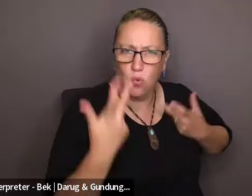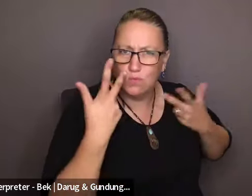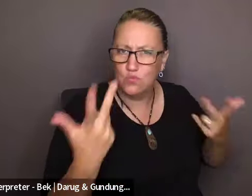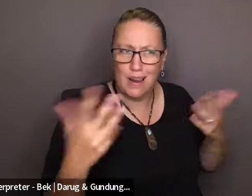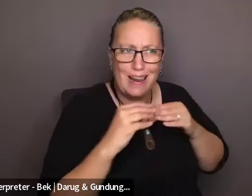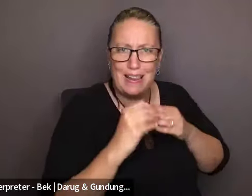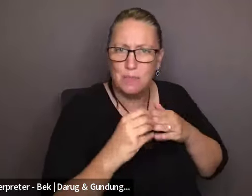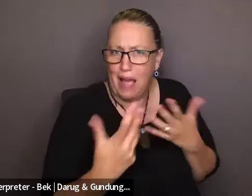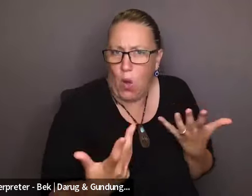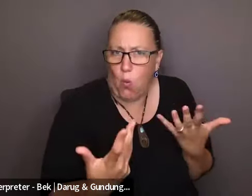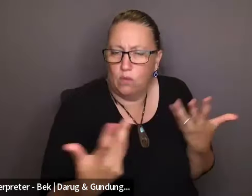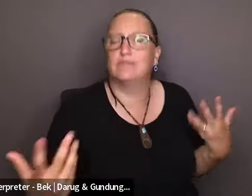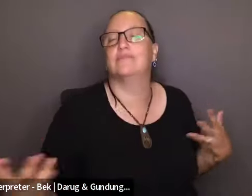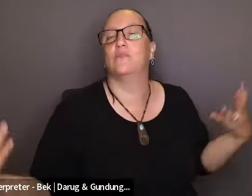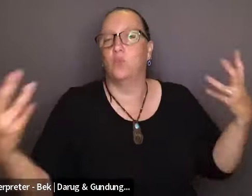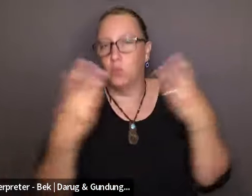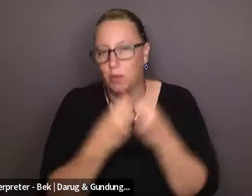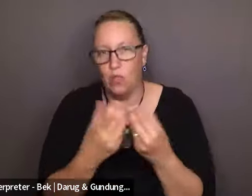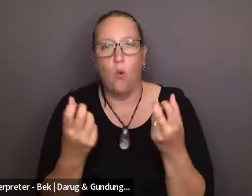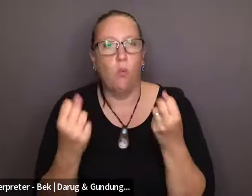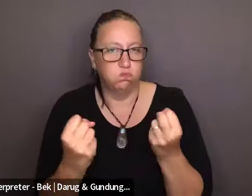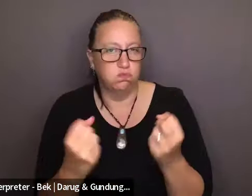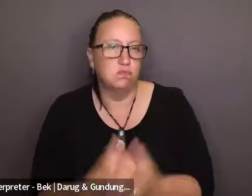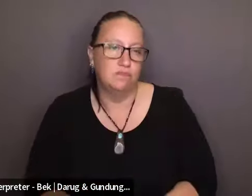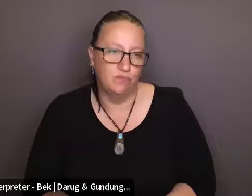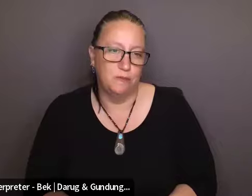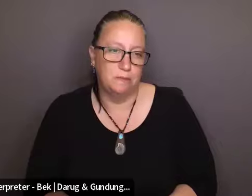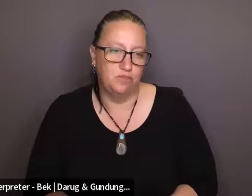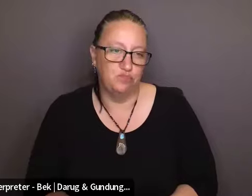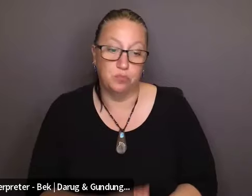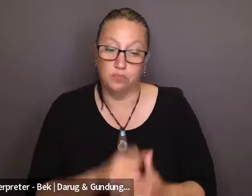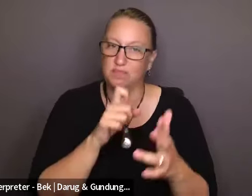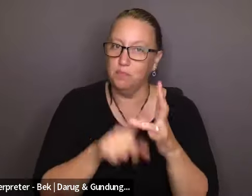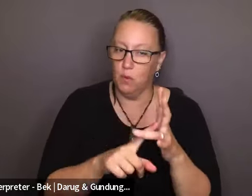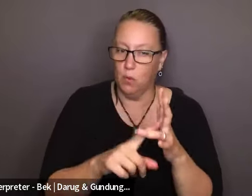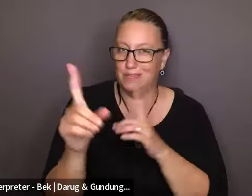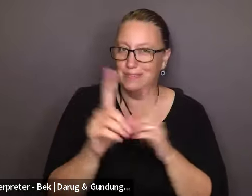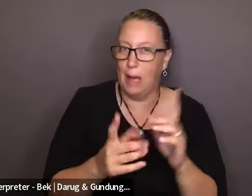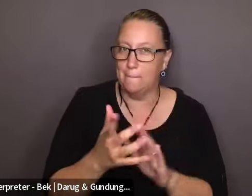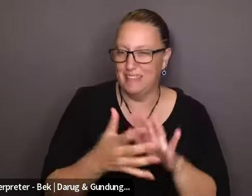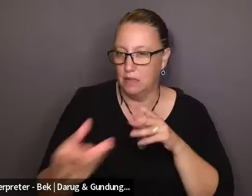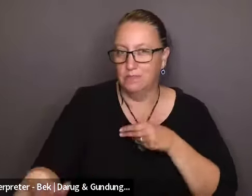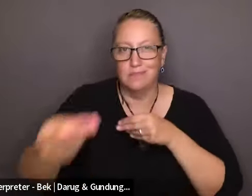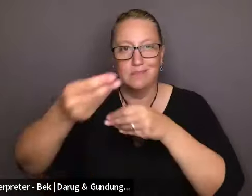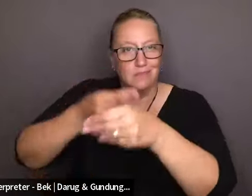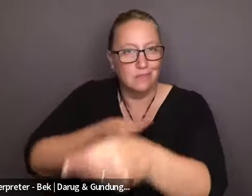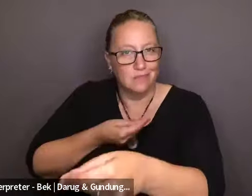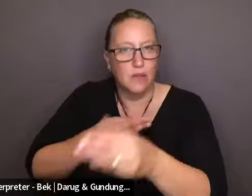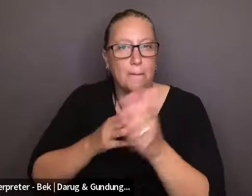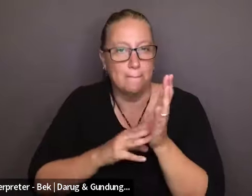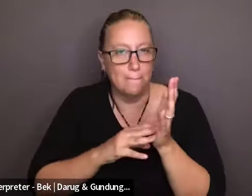control or resources then it is very difficult to demonstrate genuine shared leadership.